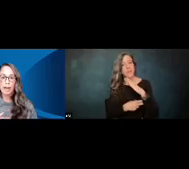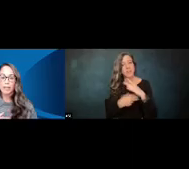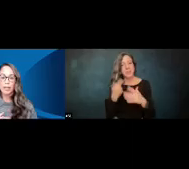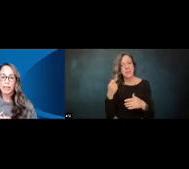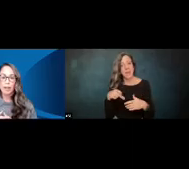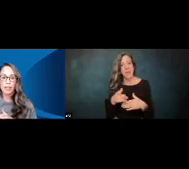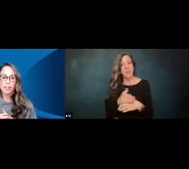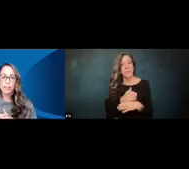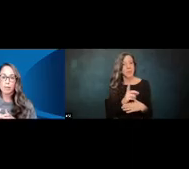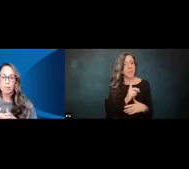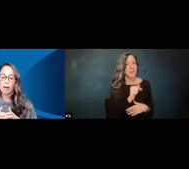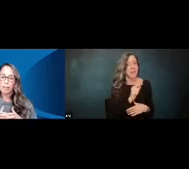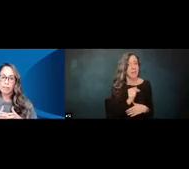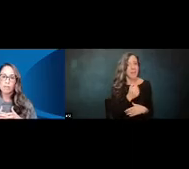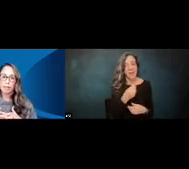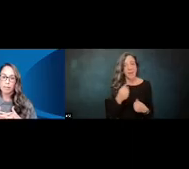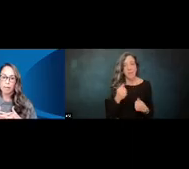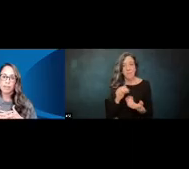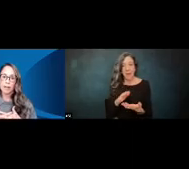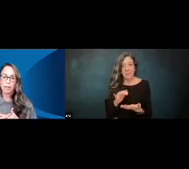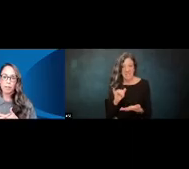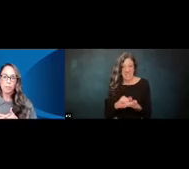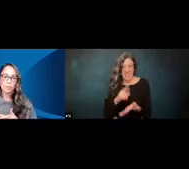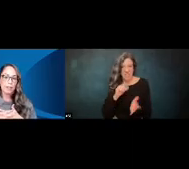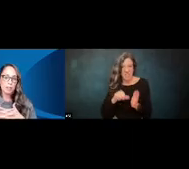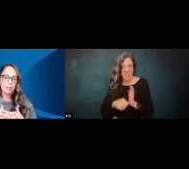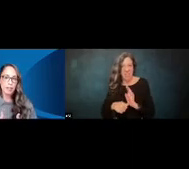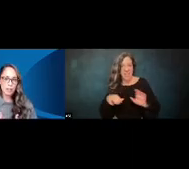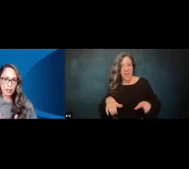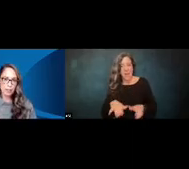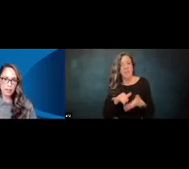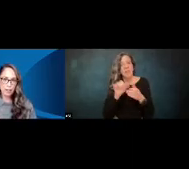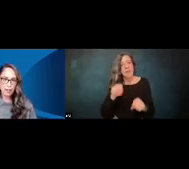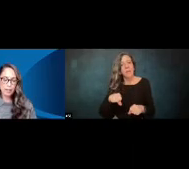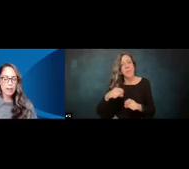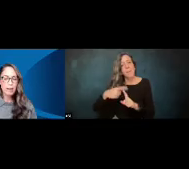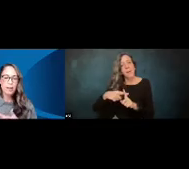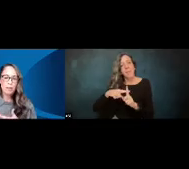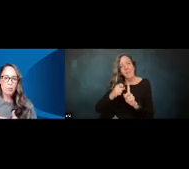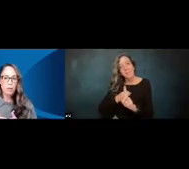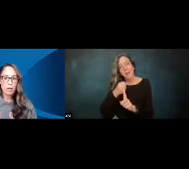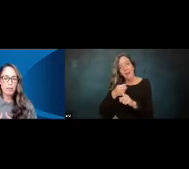by highlighting actions that can positively impact outcomes related to each indicator. And I'll talk